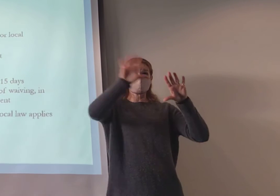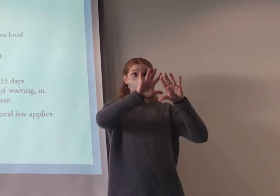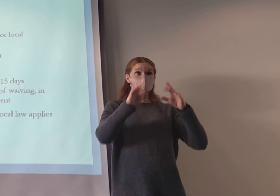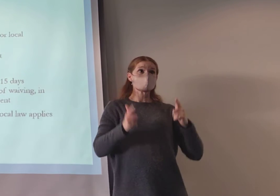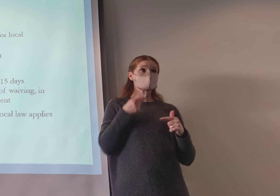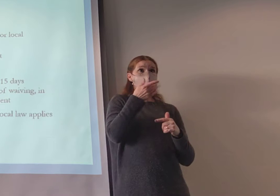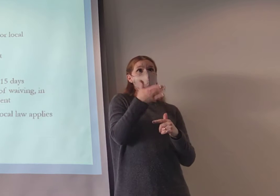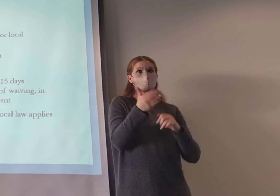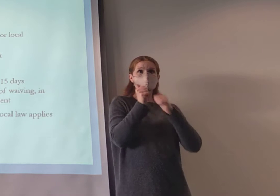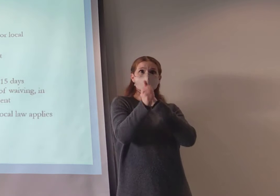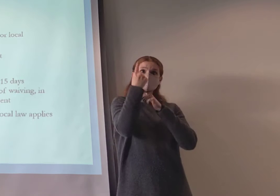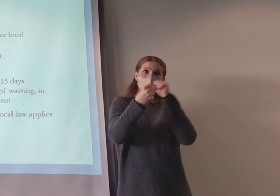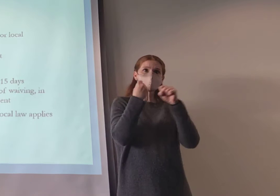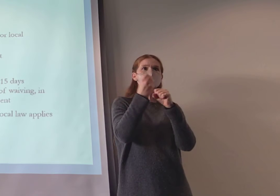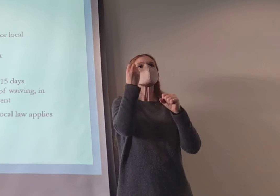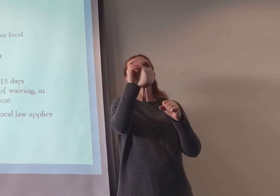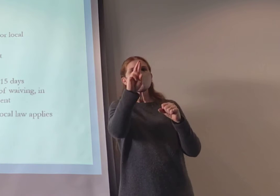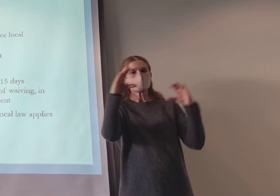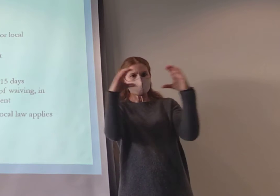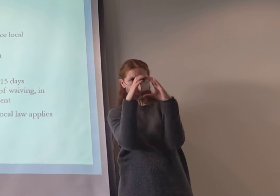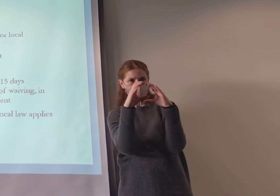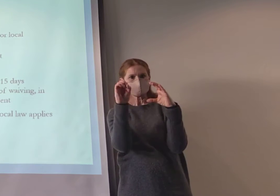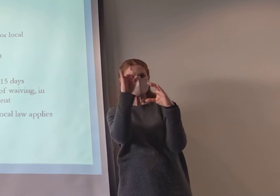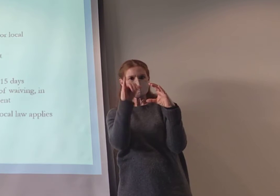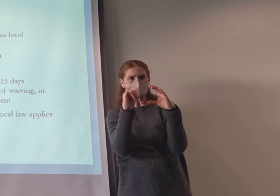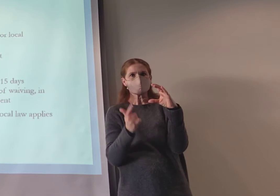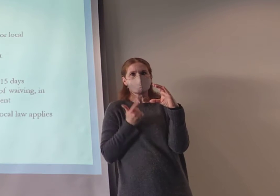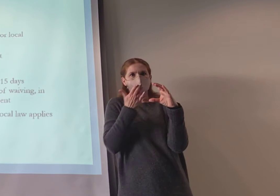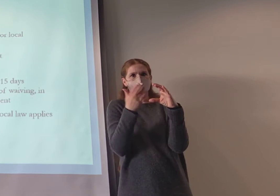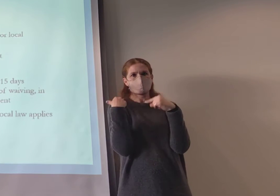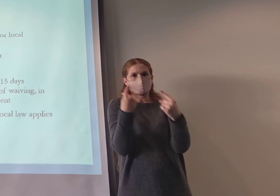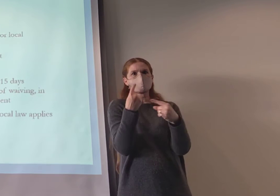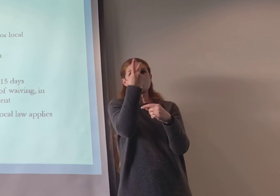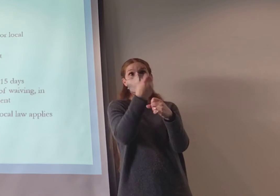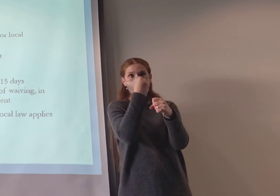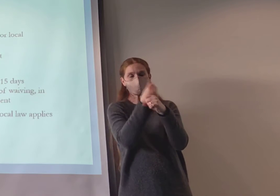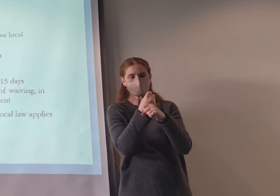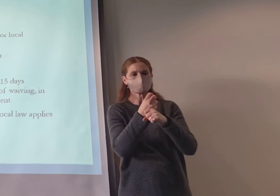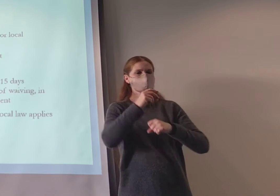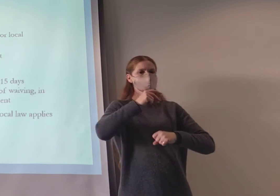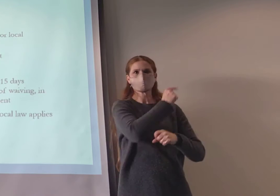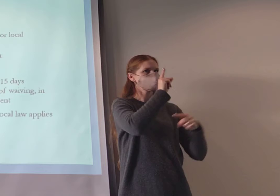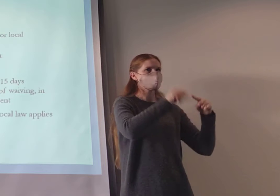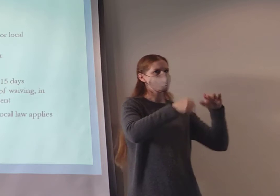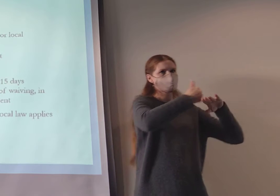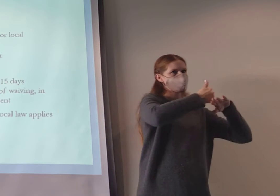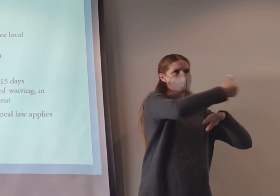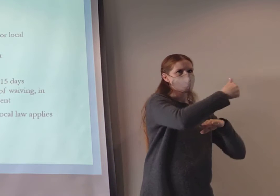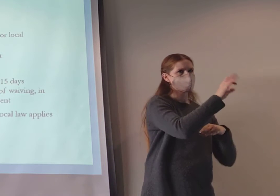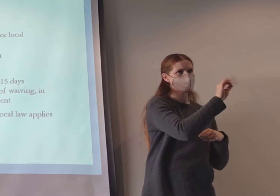These are the only options the landlord has, they must give one of these reasons for evicting